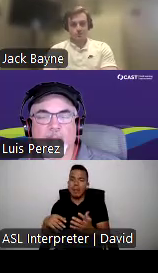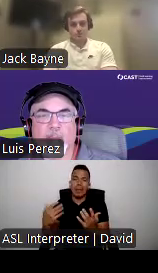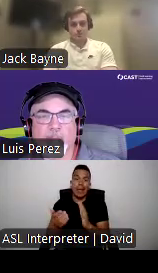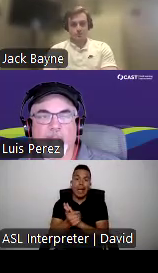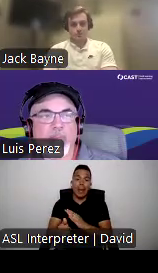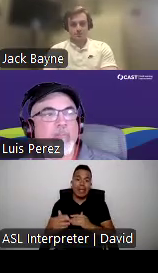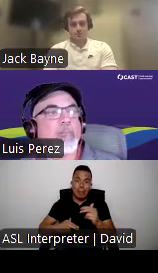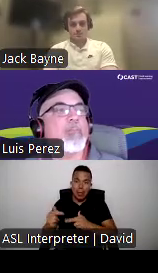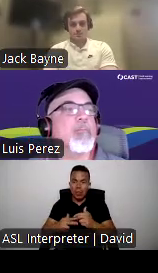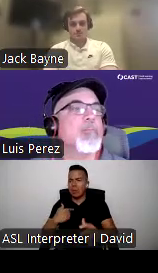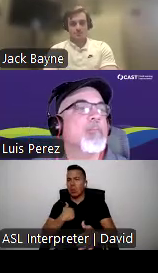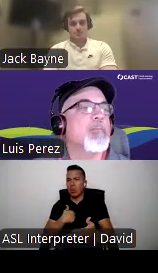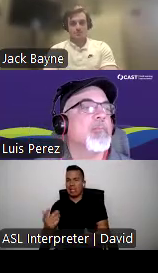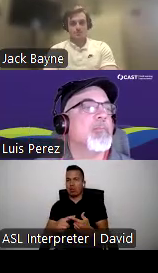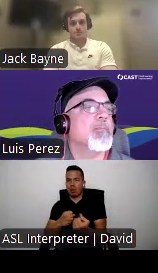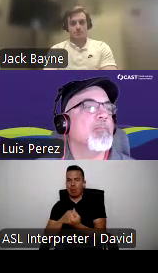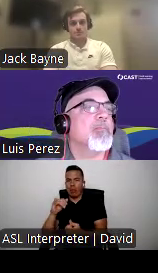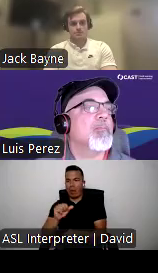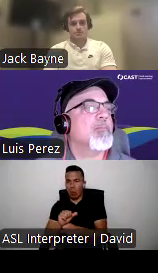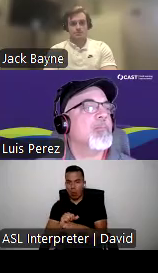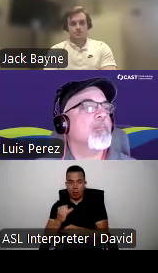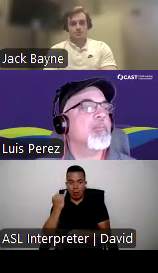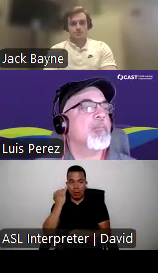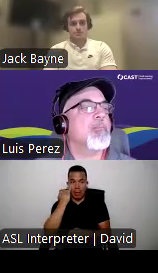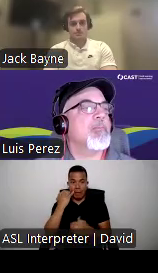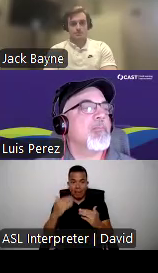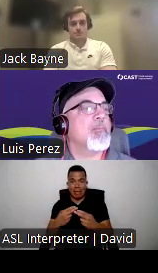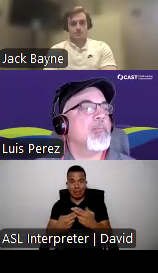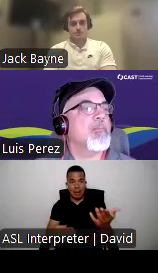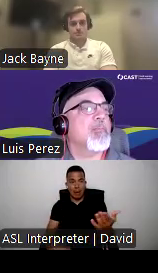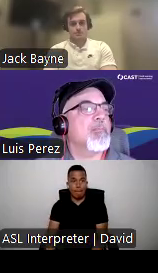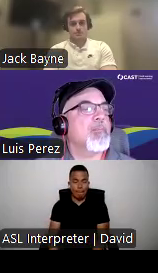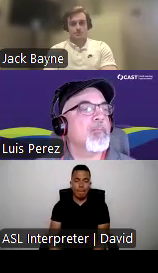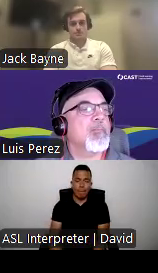we are here to support that work. So, if you want to go to the next slide. With a little